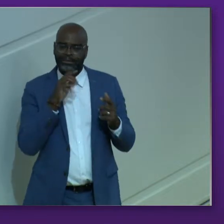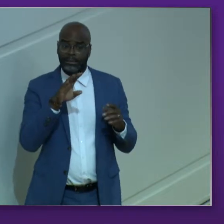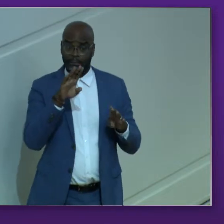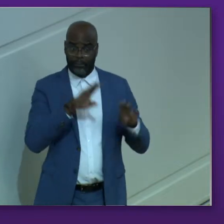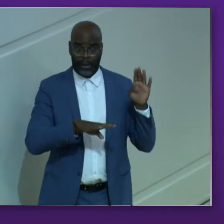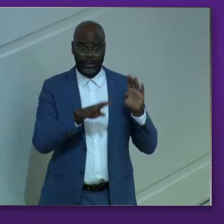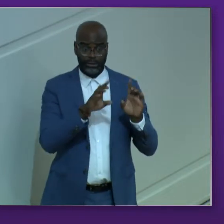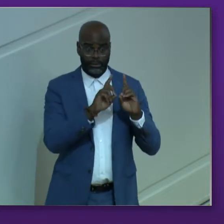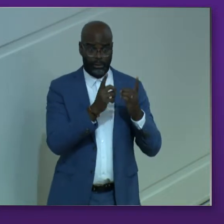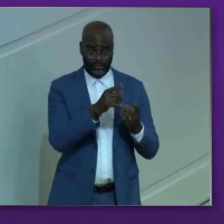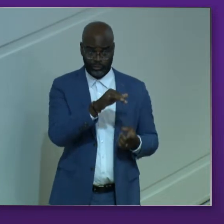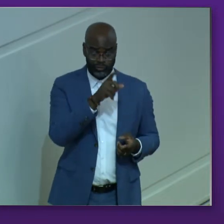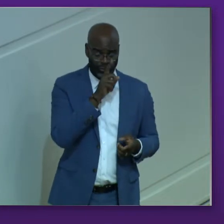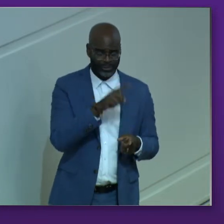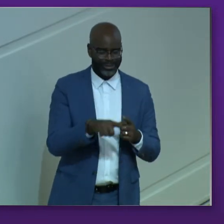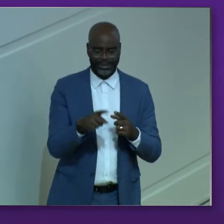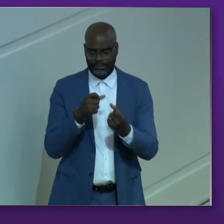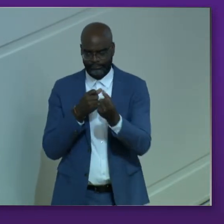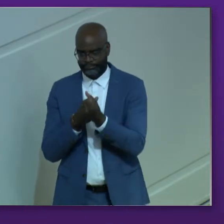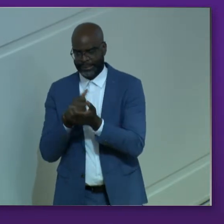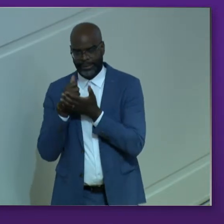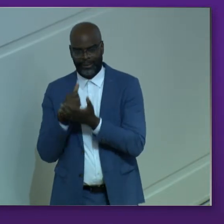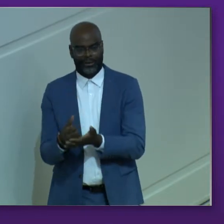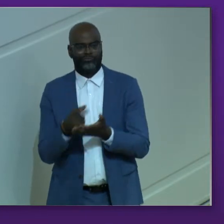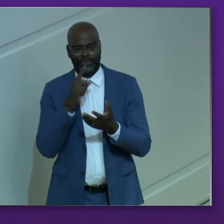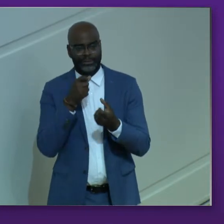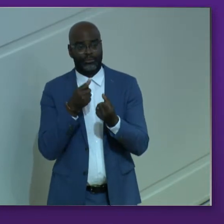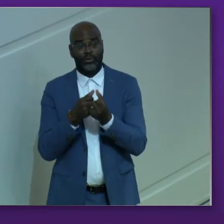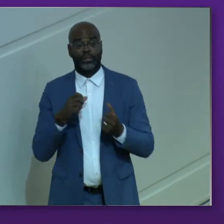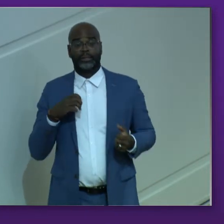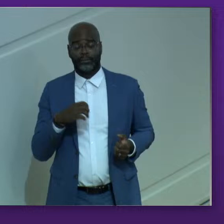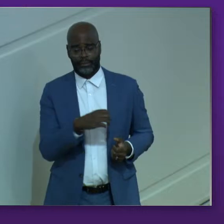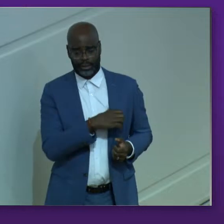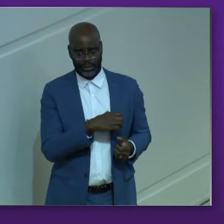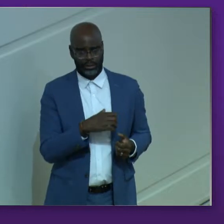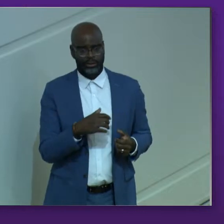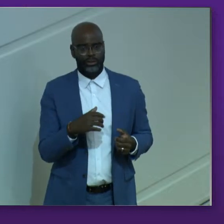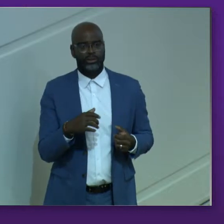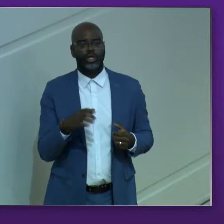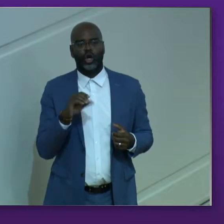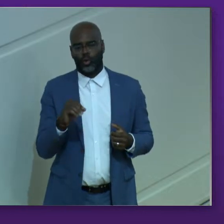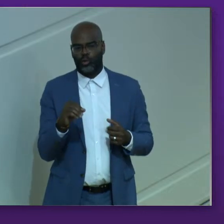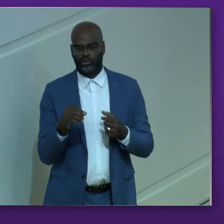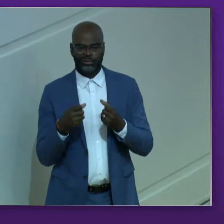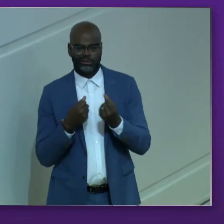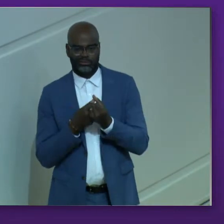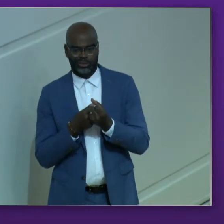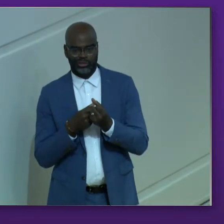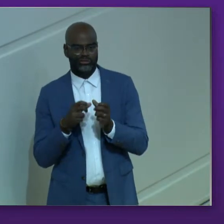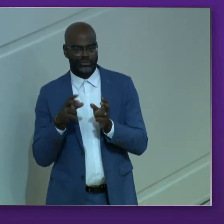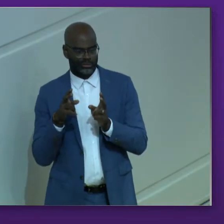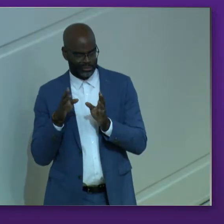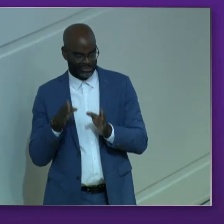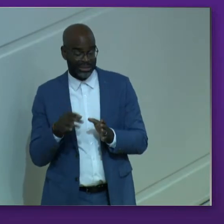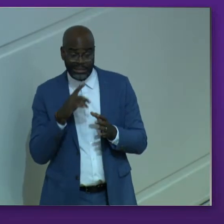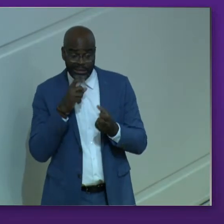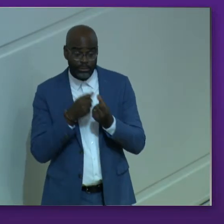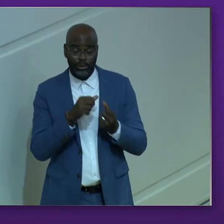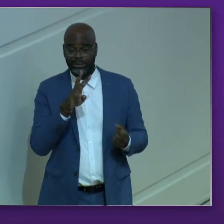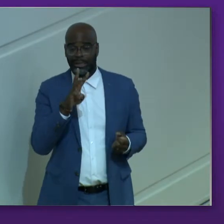NEEDS ARE MET EVEN WHEN WE DO